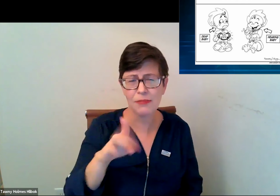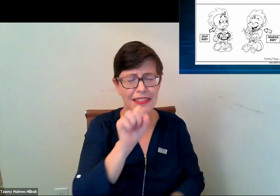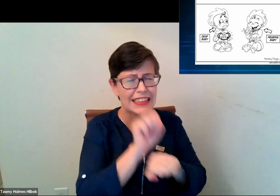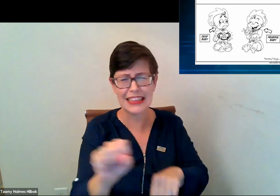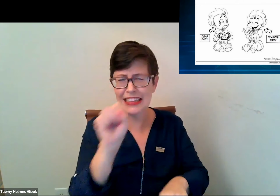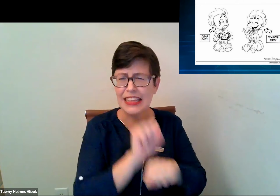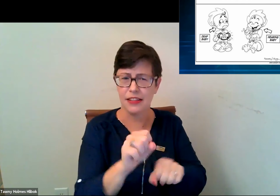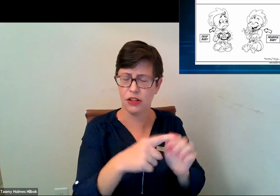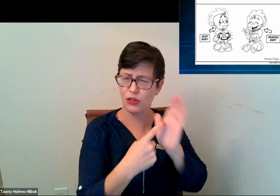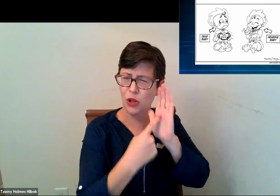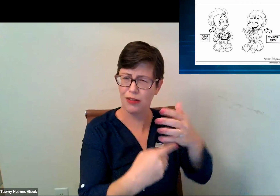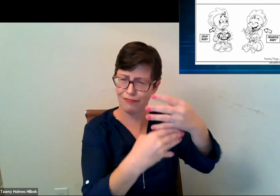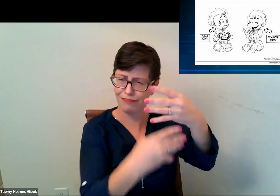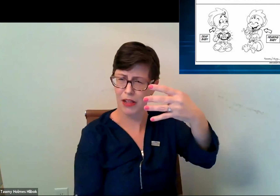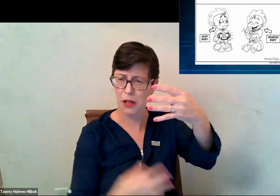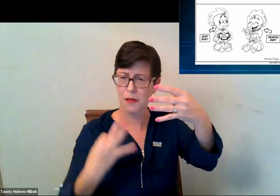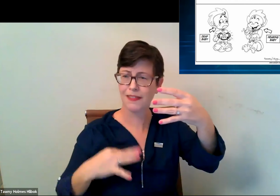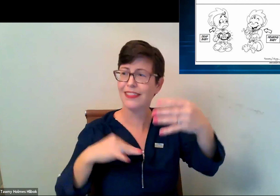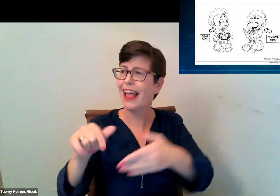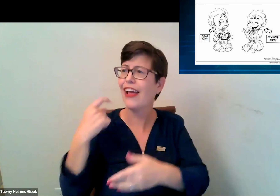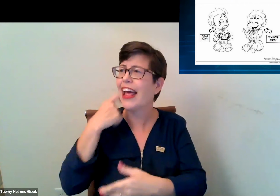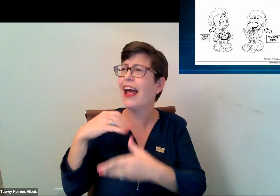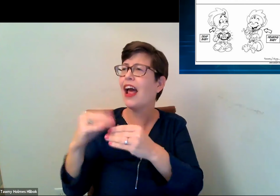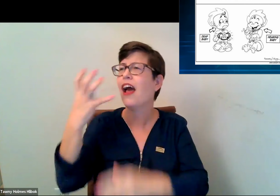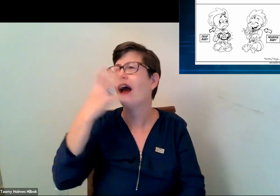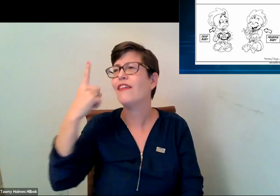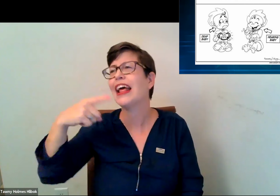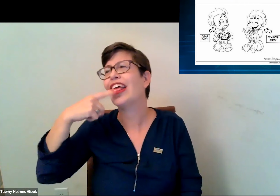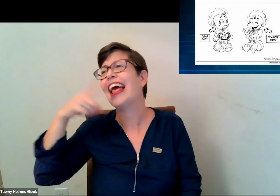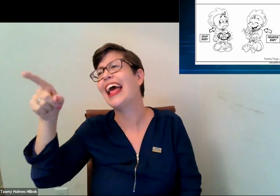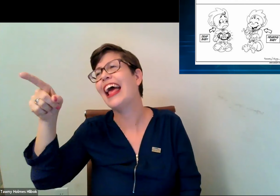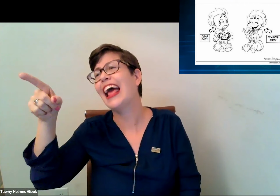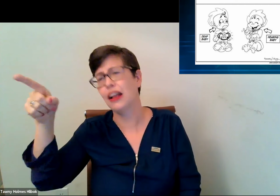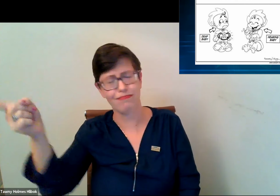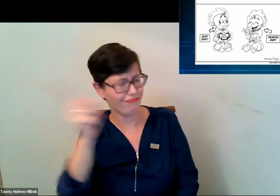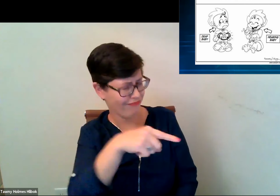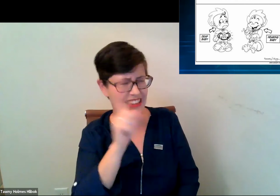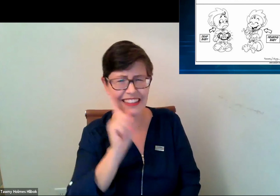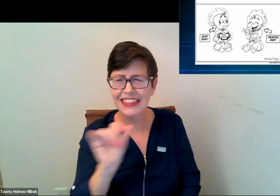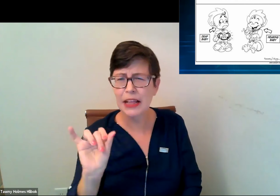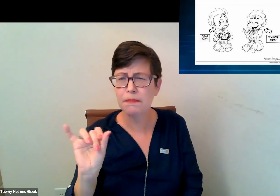lt learners in the lab have continued to show variety of benefits to American sign language.